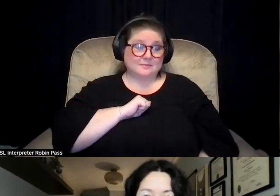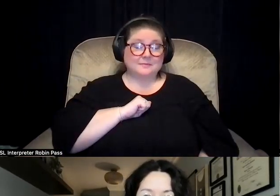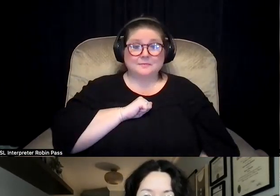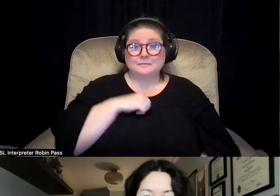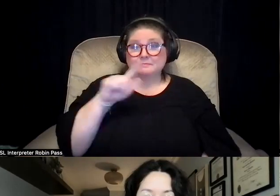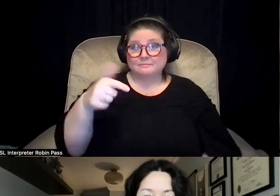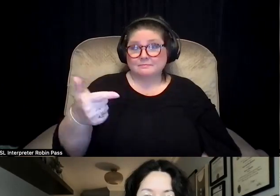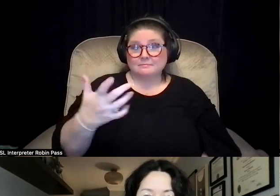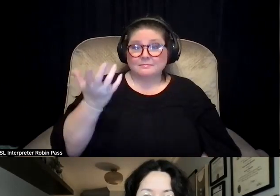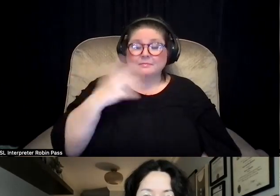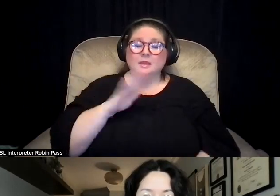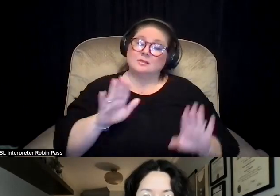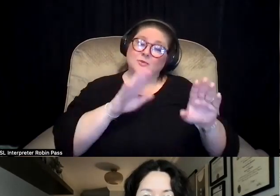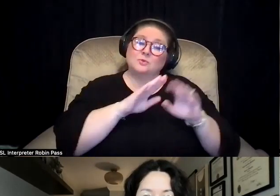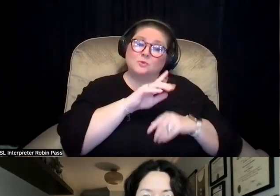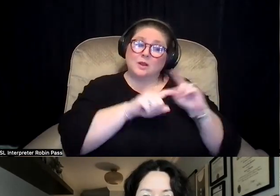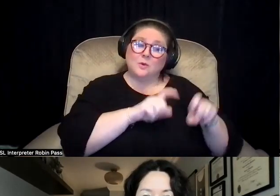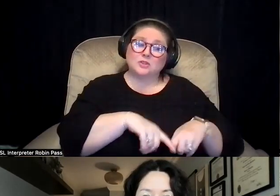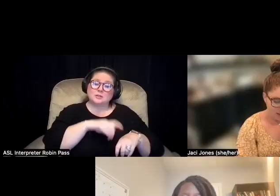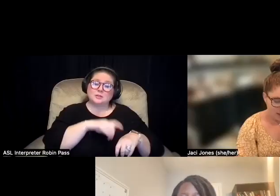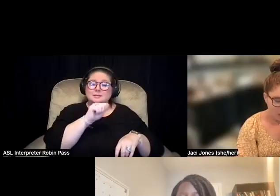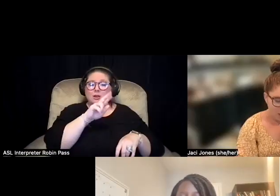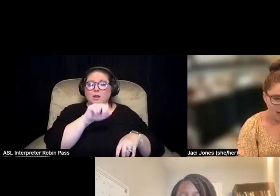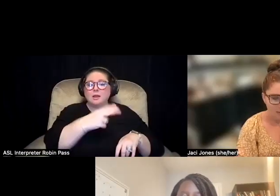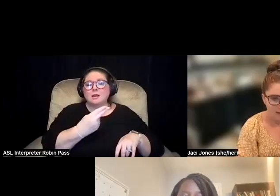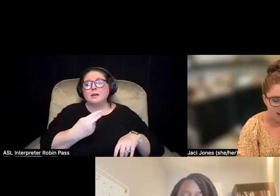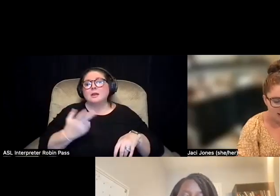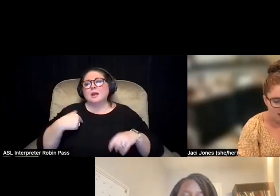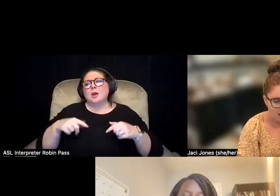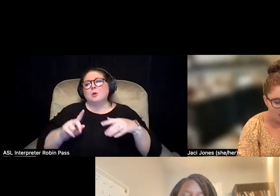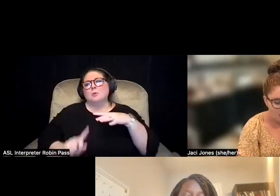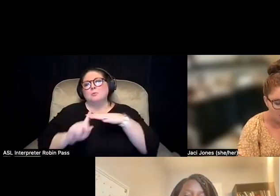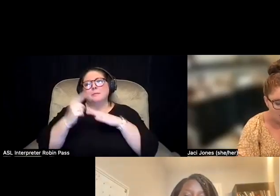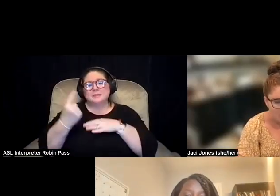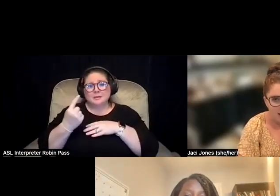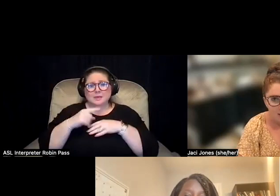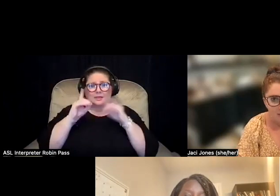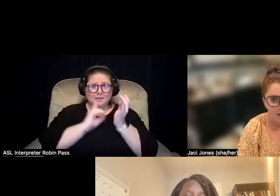yeah great question sarah so i want to bring up something that um dr clark adams in the